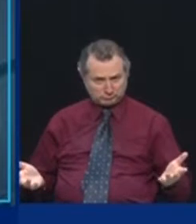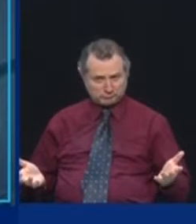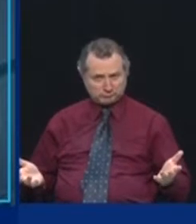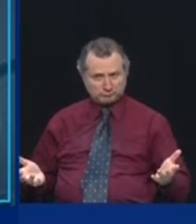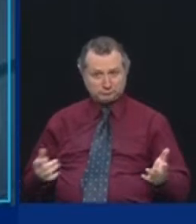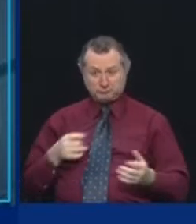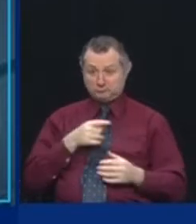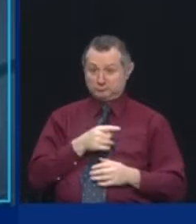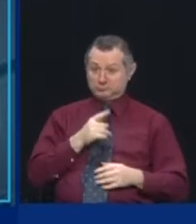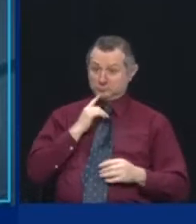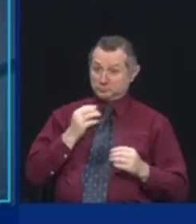OUTER BURROWS?